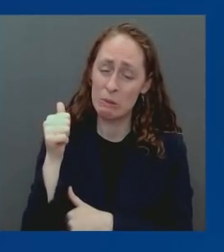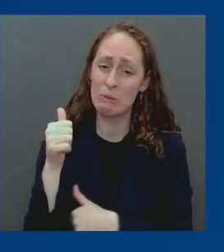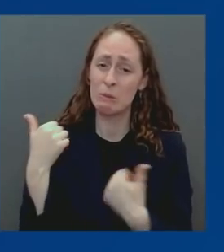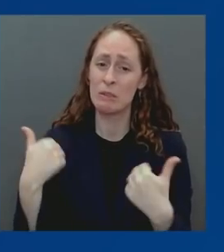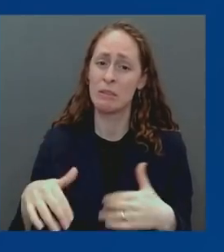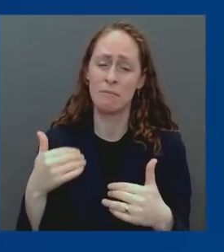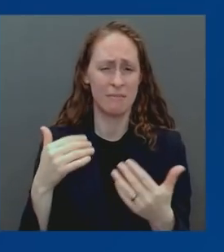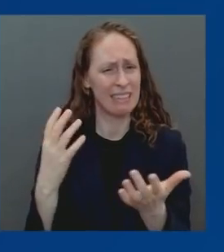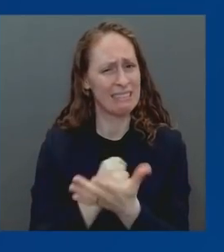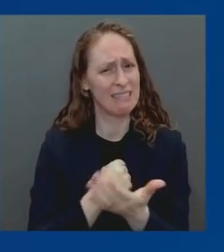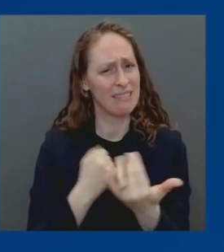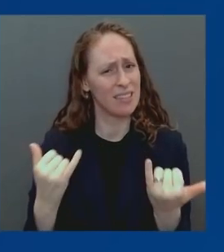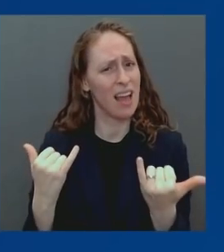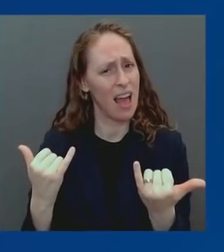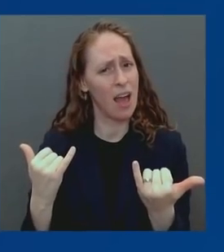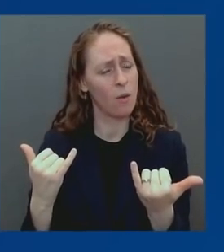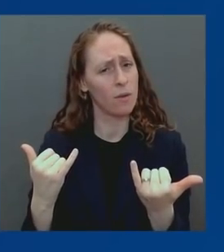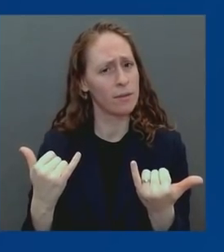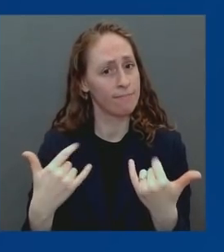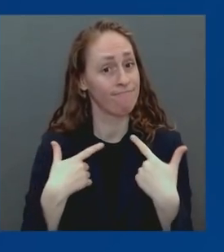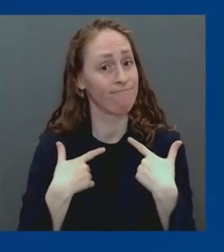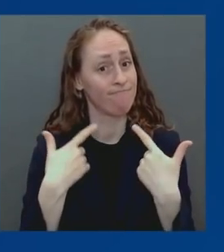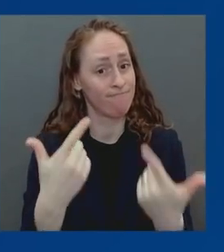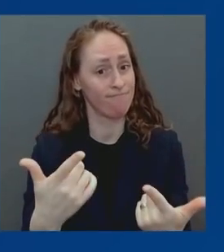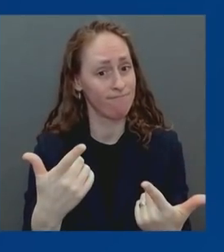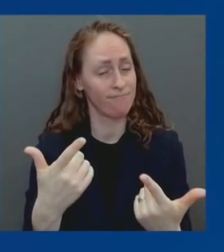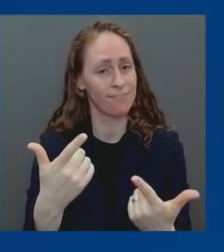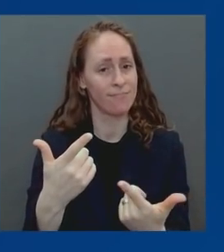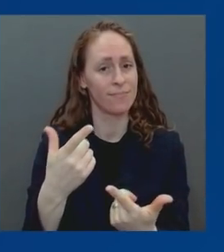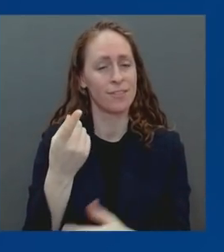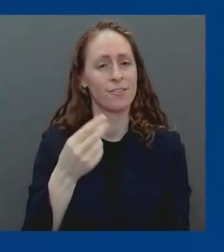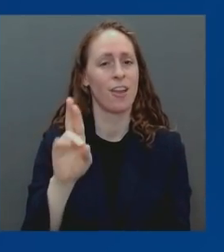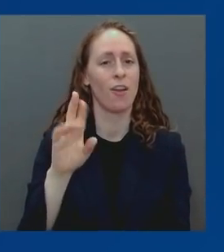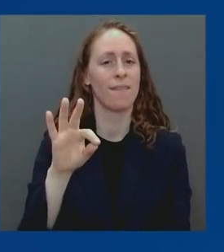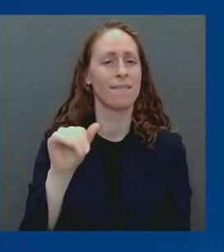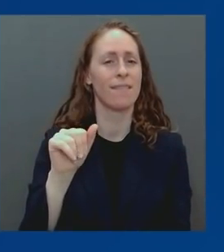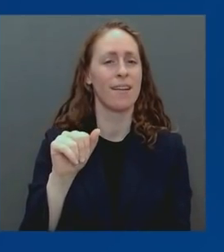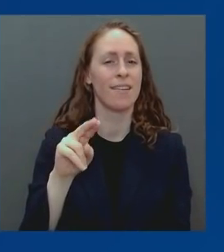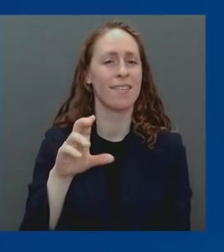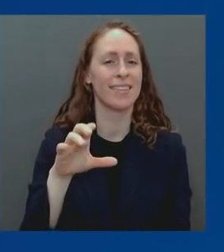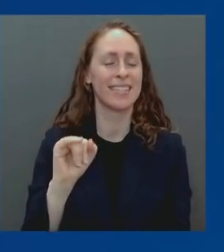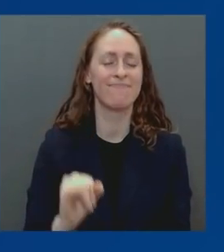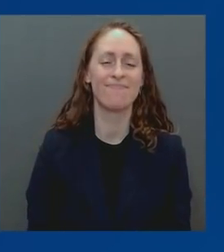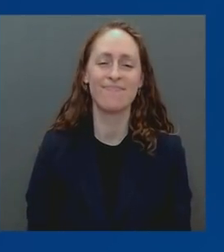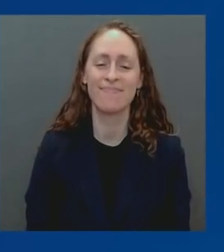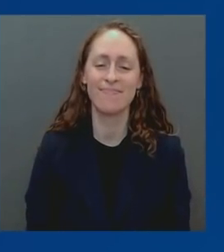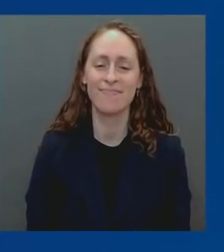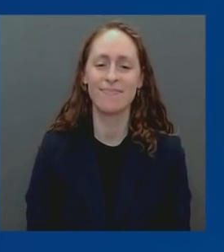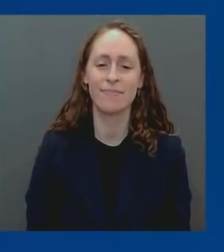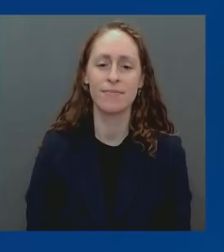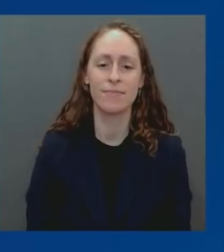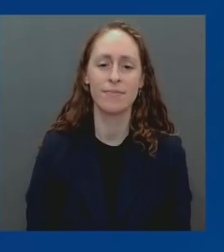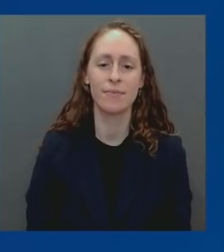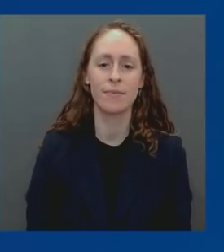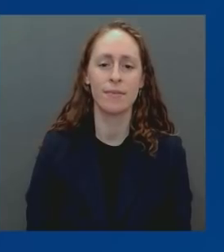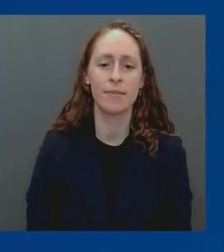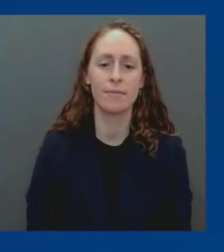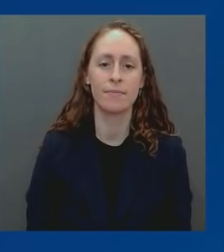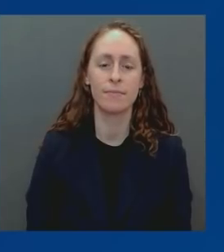Dr. Fauci: Thank you very much, Dr. Walensky. What I'd like to do over the next couple of minutes is to address a common misperception